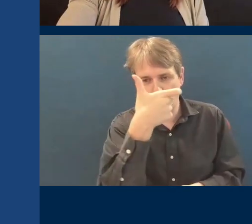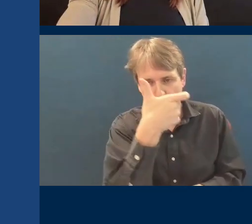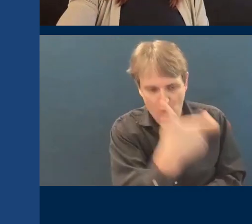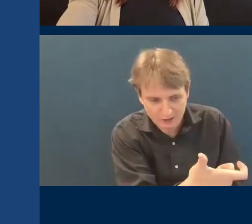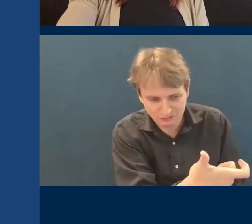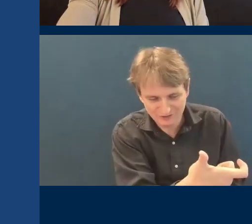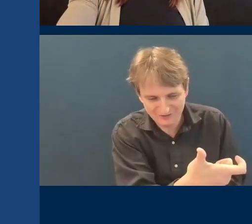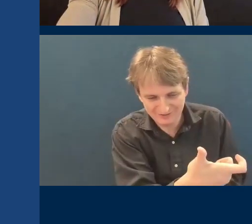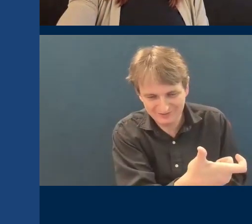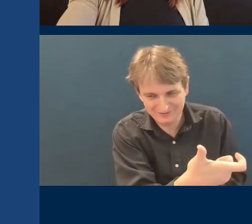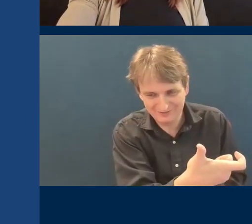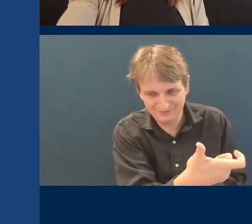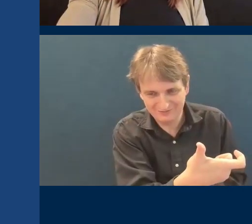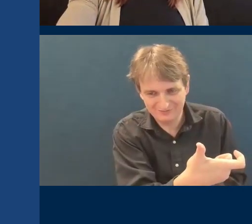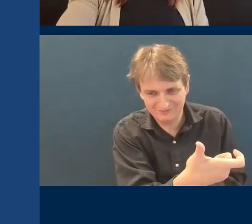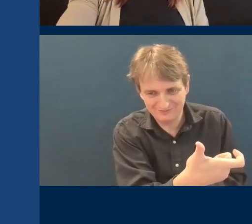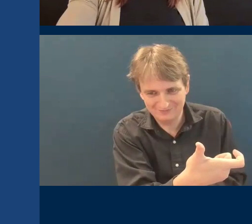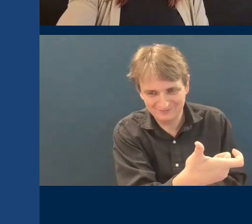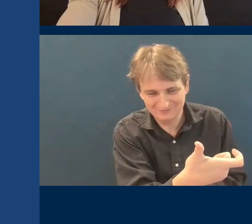you want the person to be able to watch.